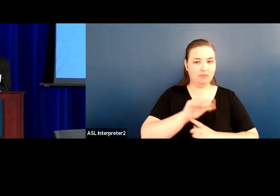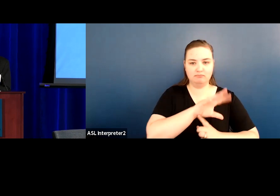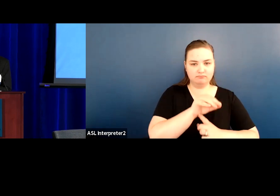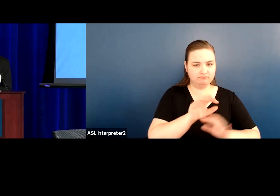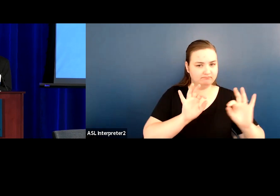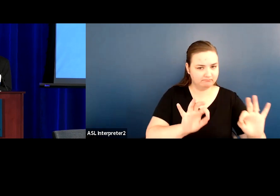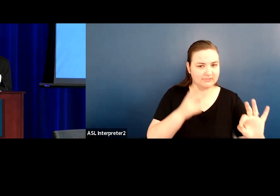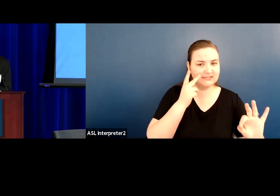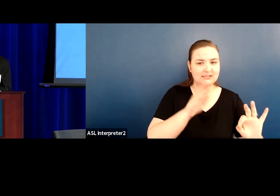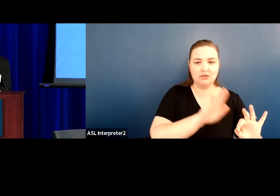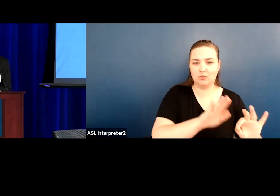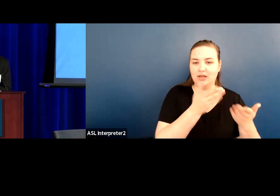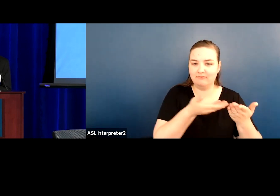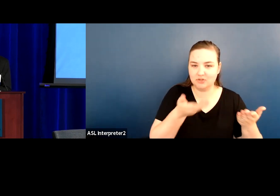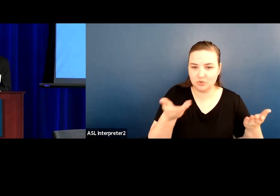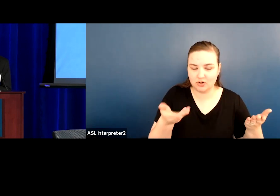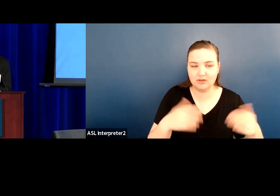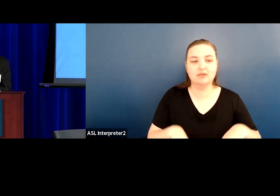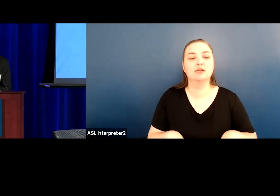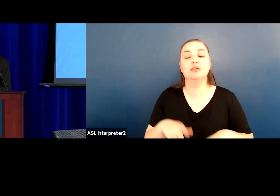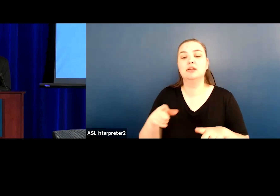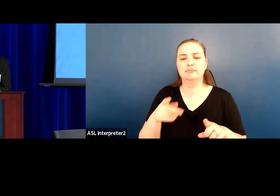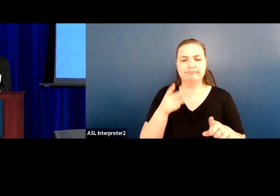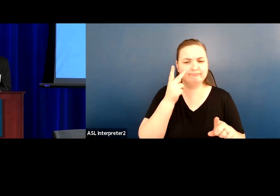and then that exhibit 54 any changes that are going to happen